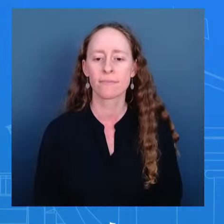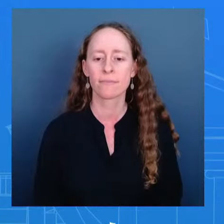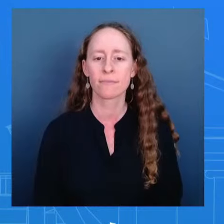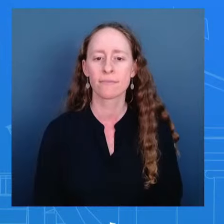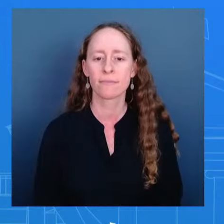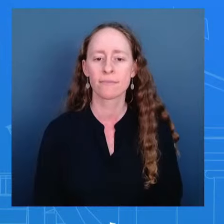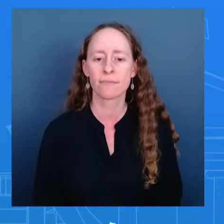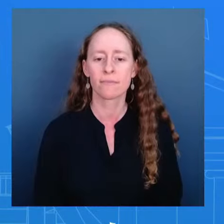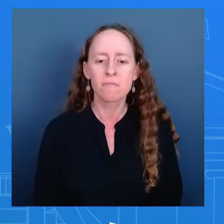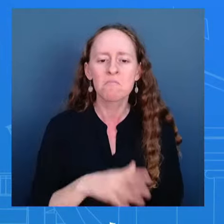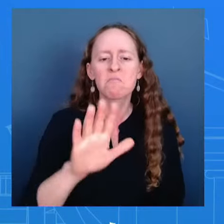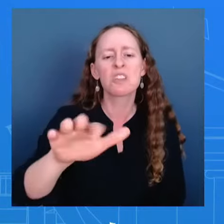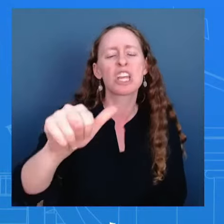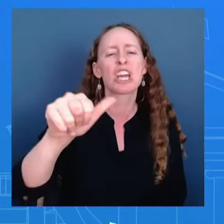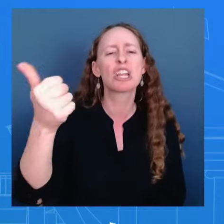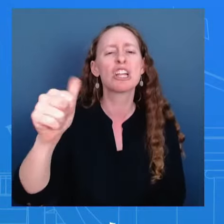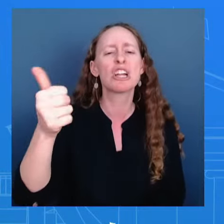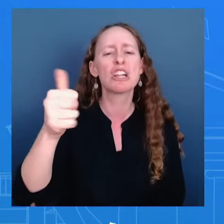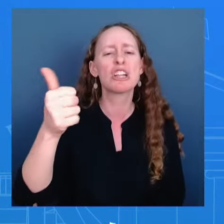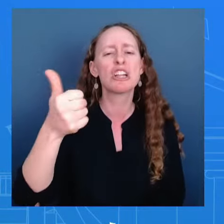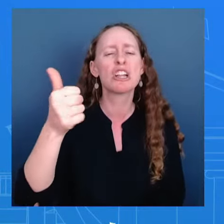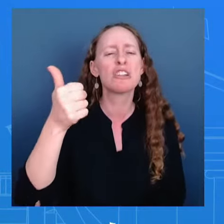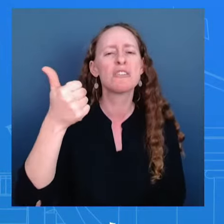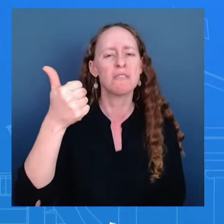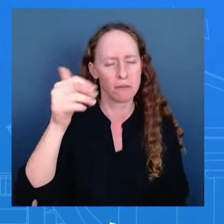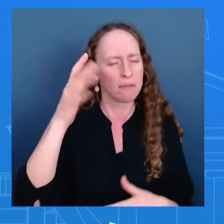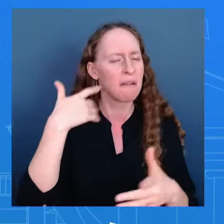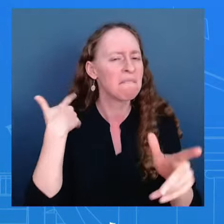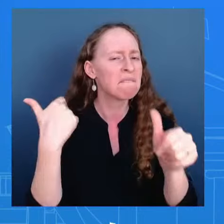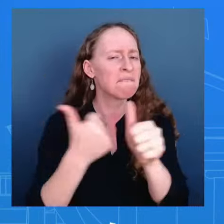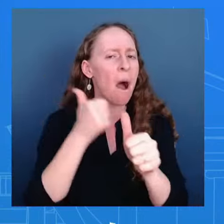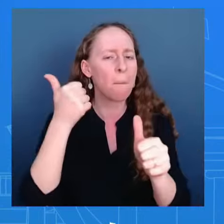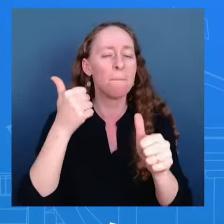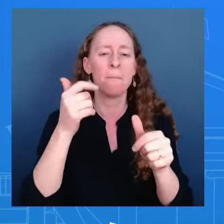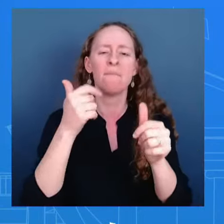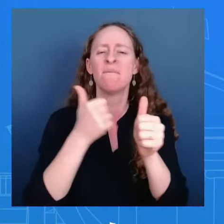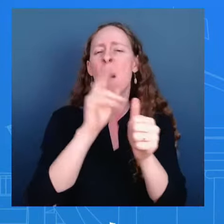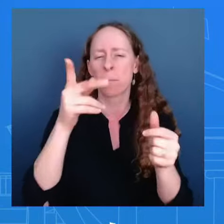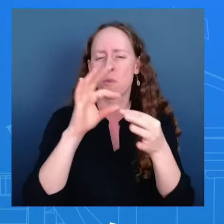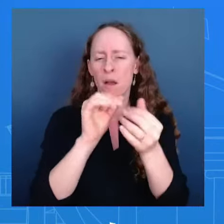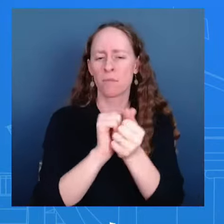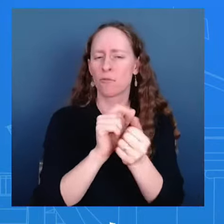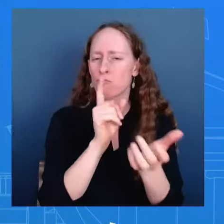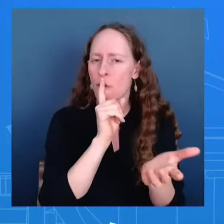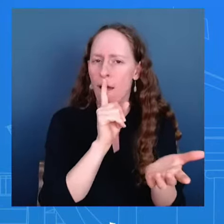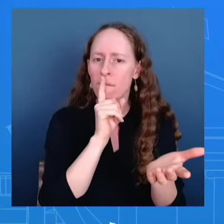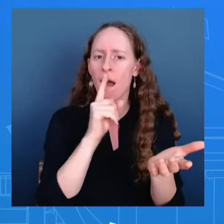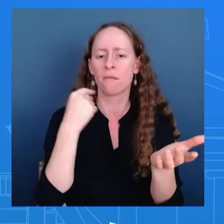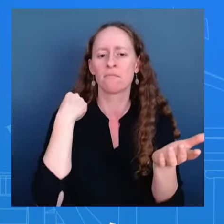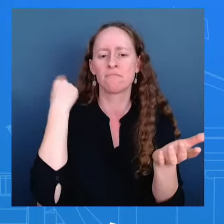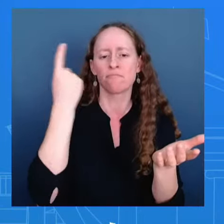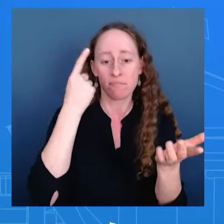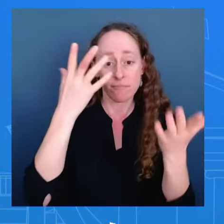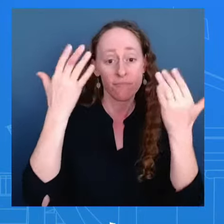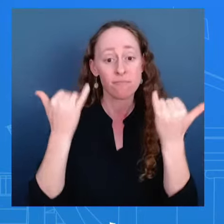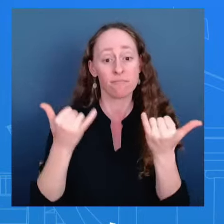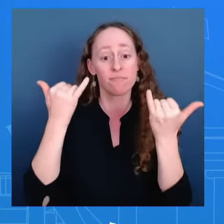is there a feeling here at the White House that Prime Minister Netanyahu's policies put President Biden